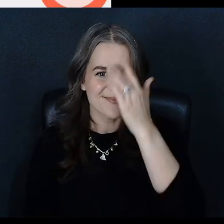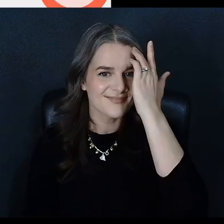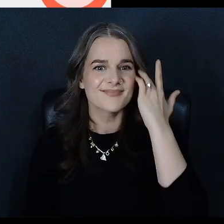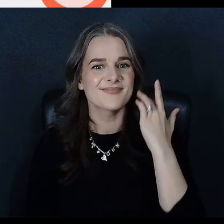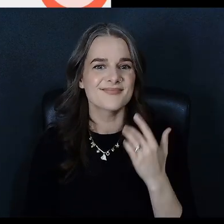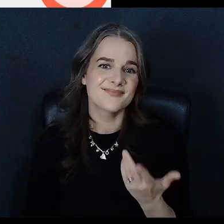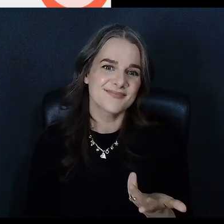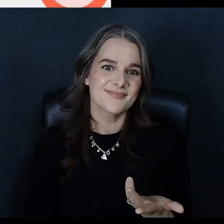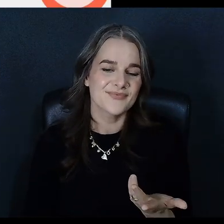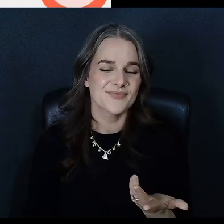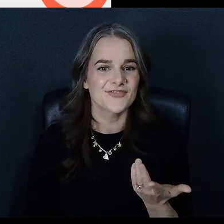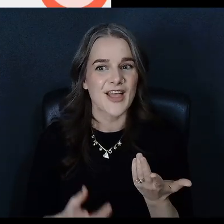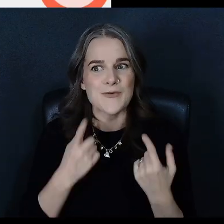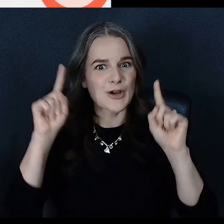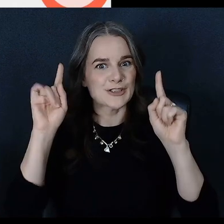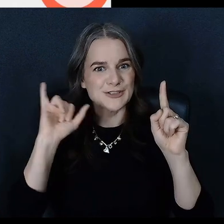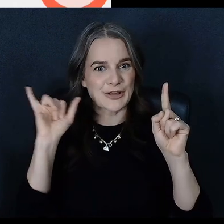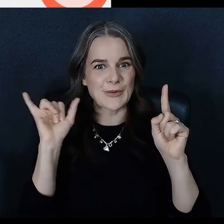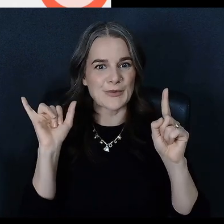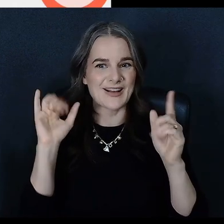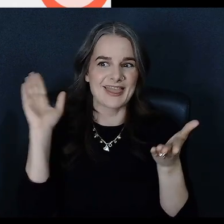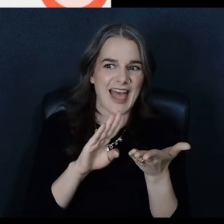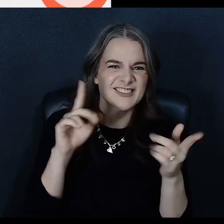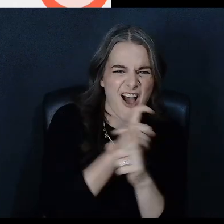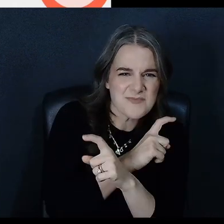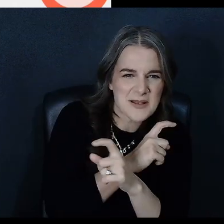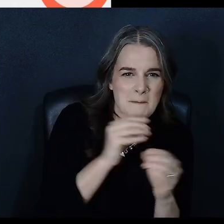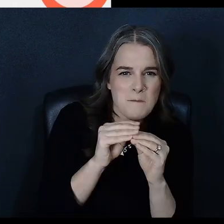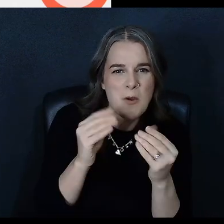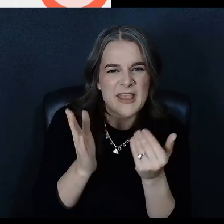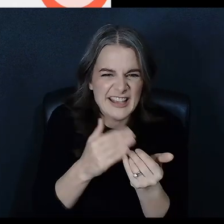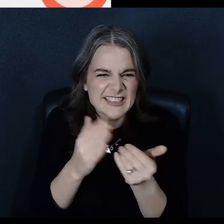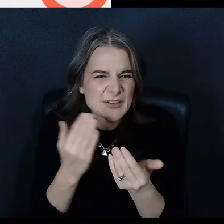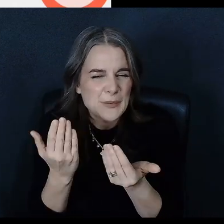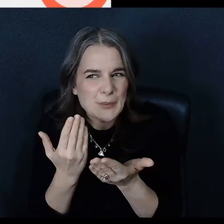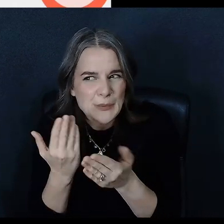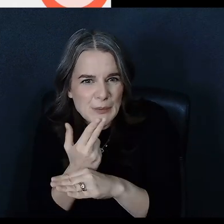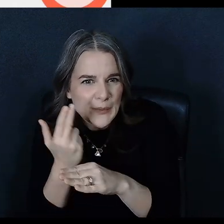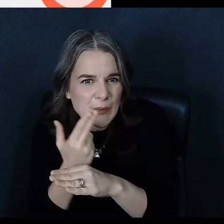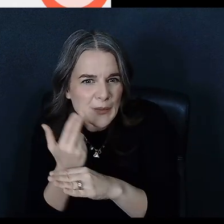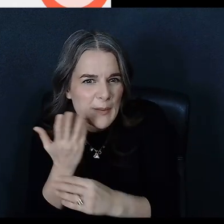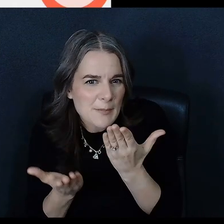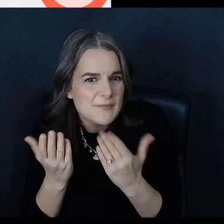a little less complex, a little maybe easier for people to use. And it doesn't require replacing everything.